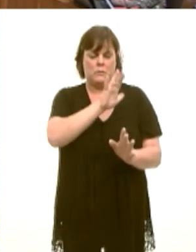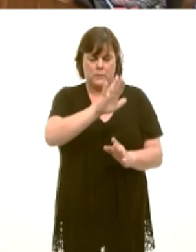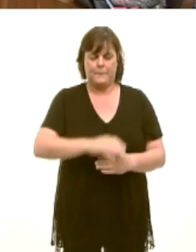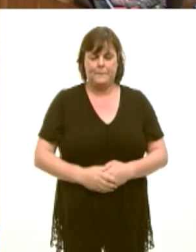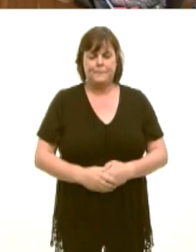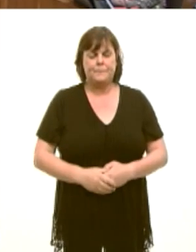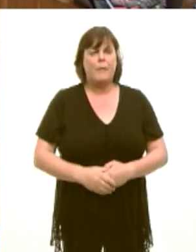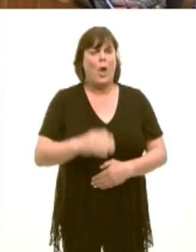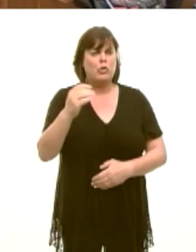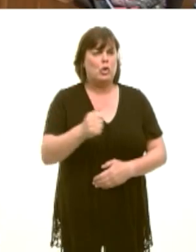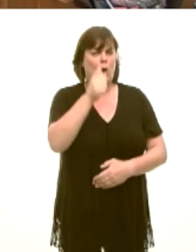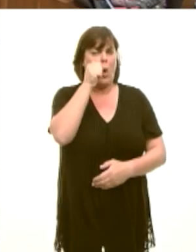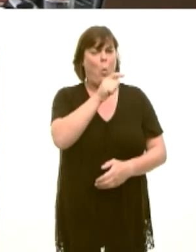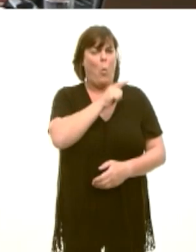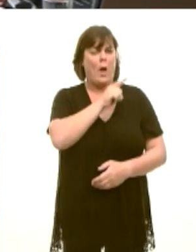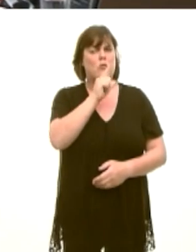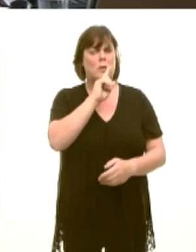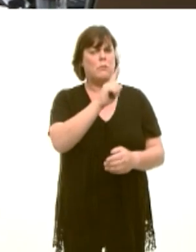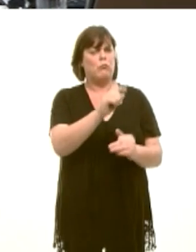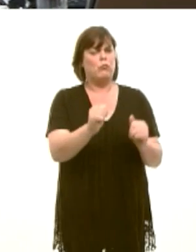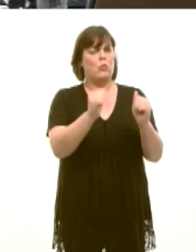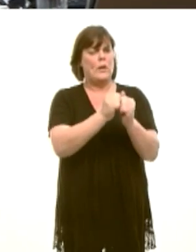know that because I know that she has pledged to double that to 20,000. She would have to